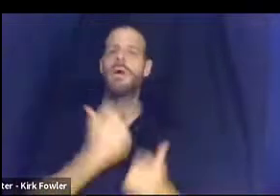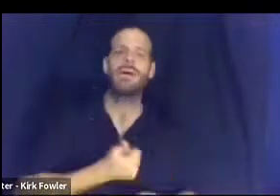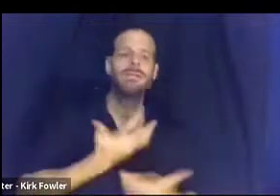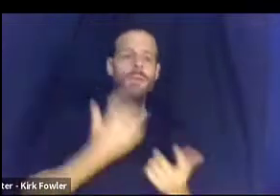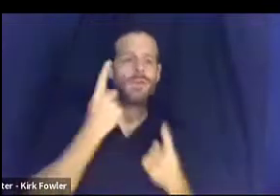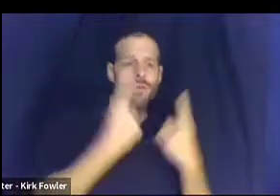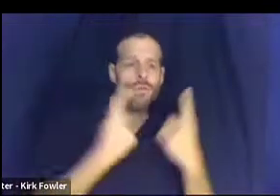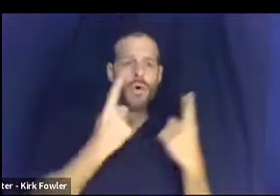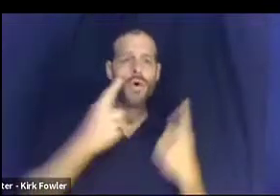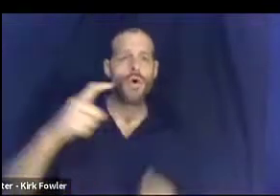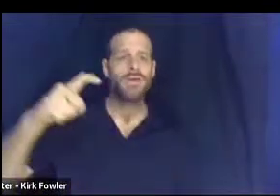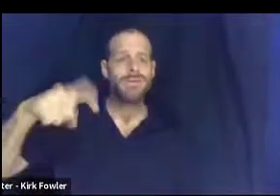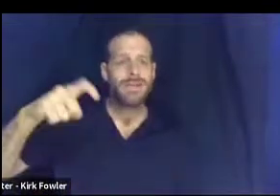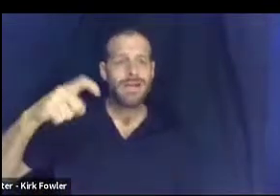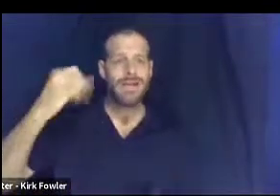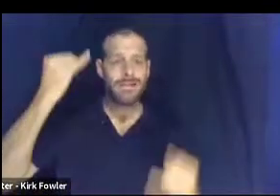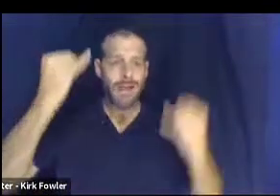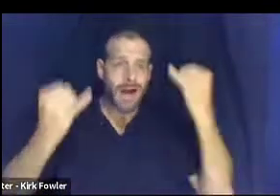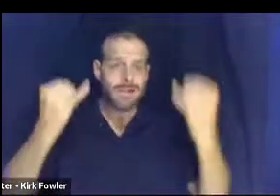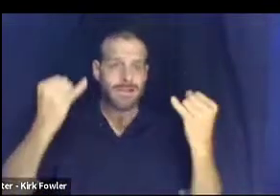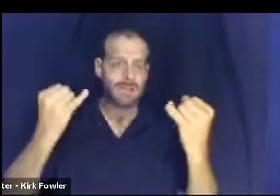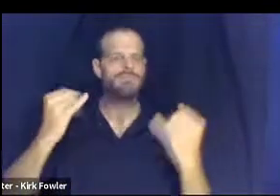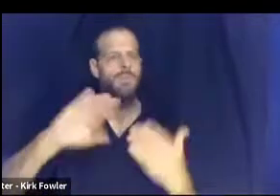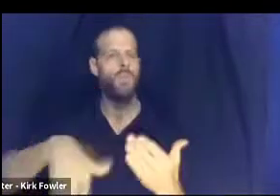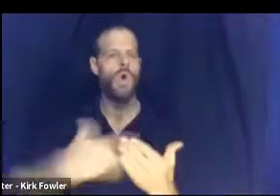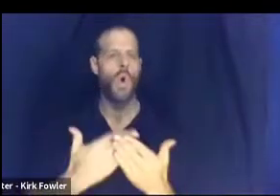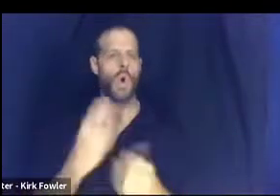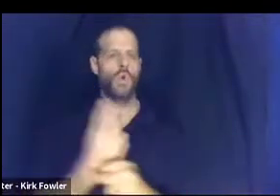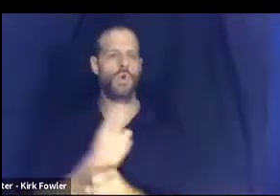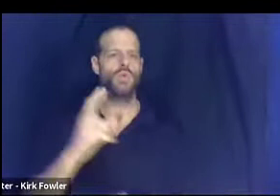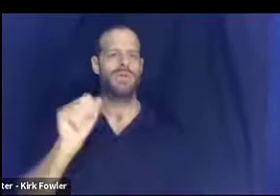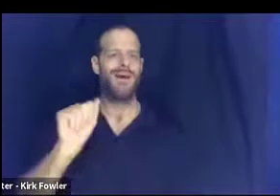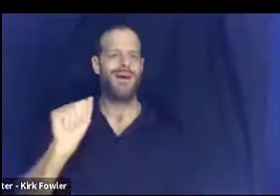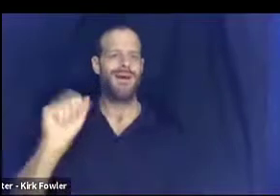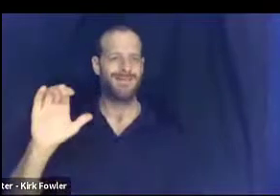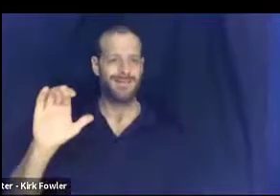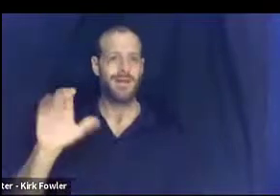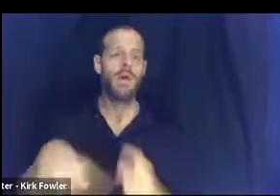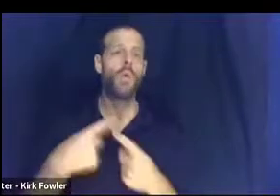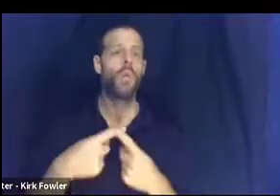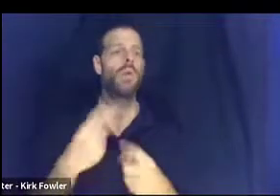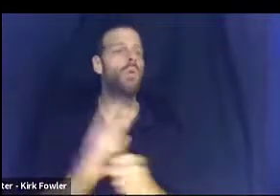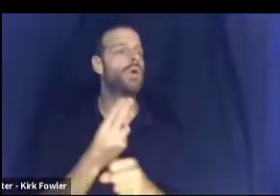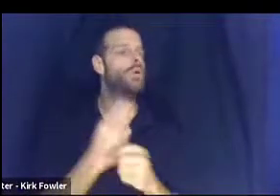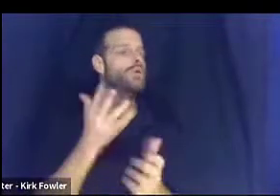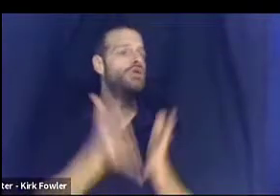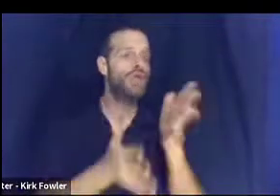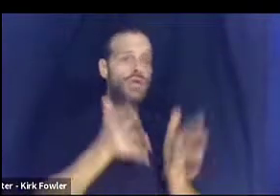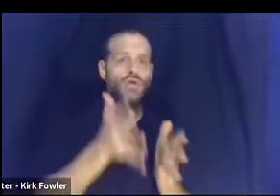We all use AAC when we make facial expressions or gestures, use symbols or pictures or write.